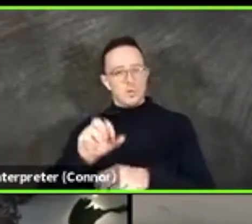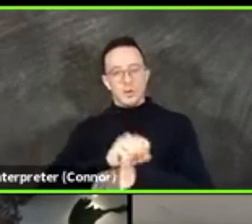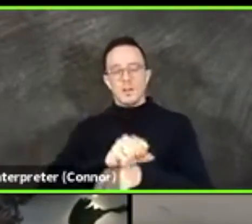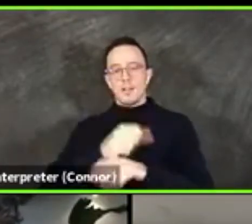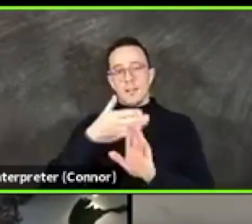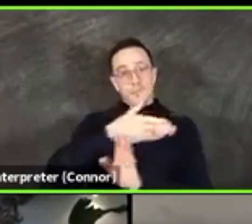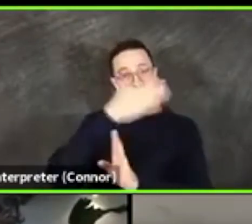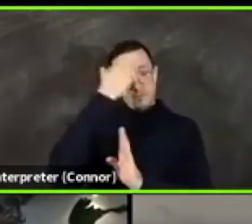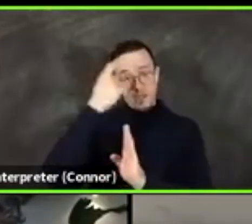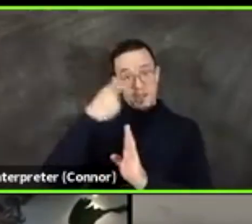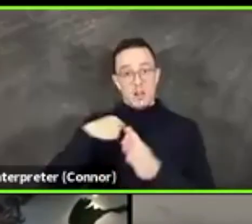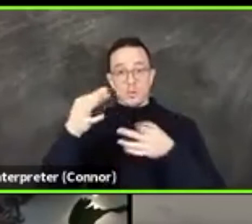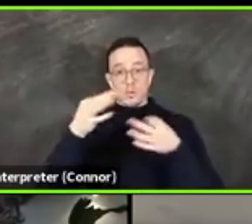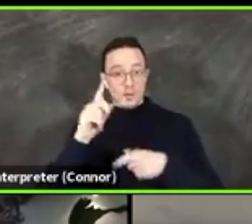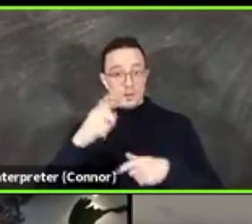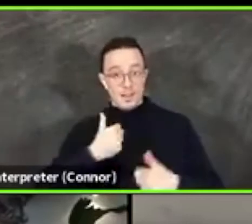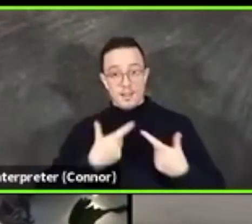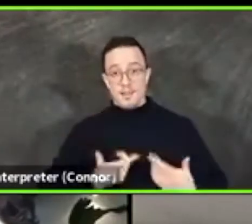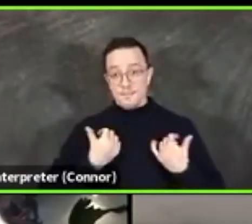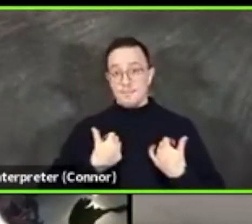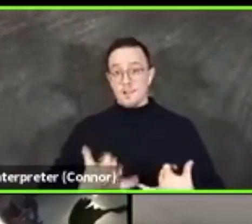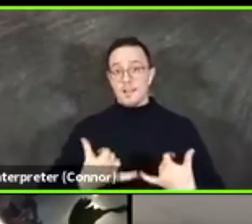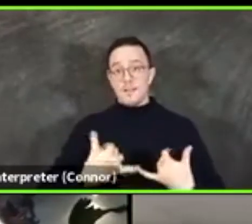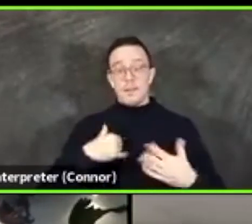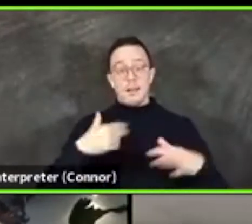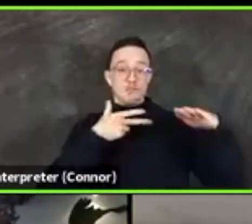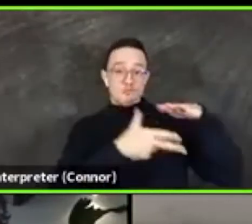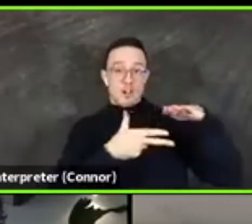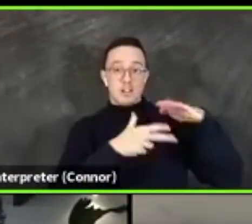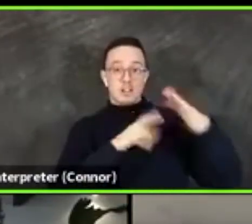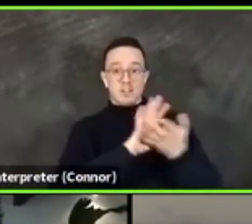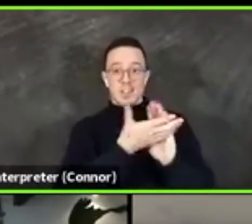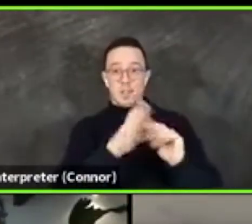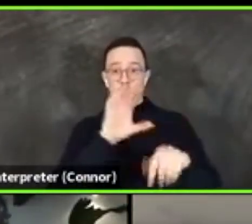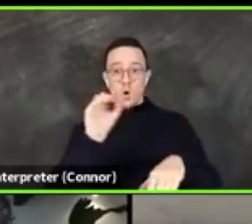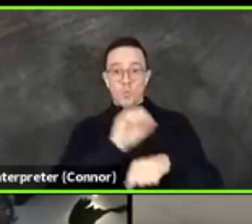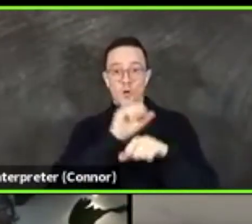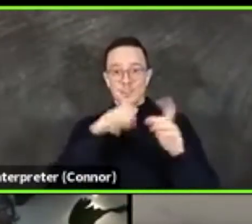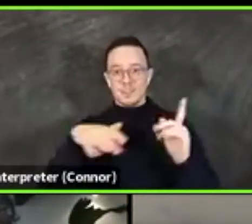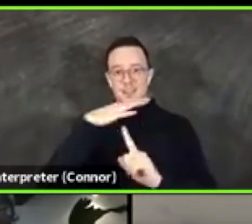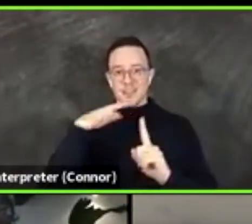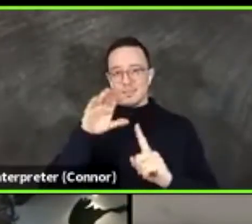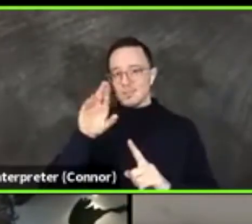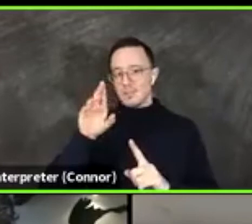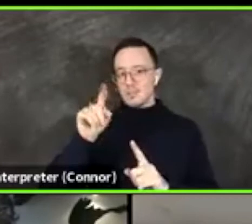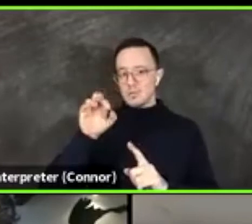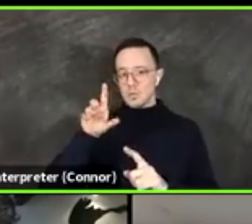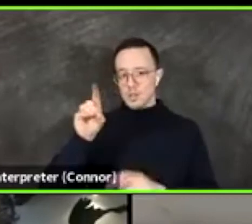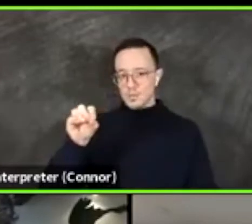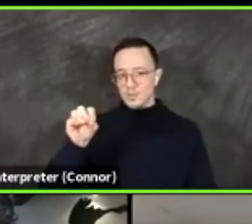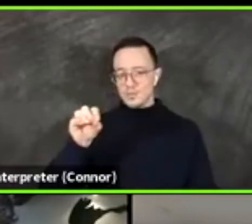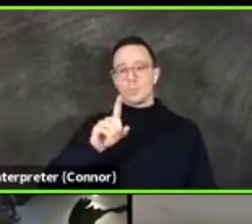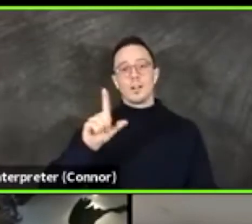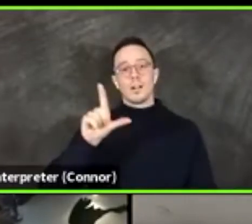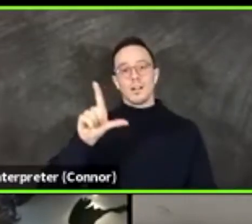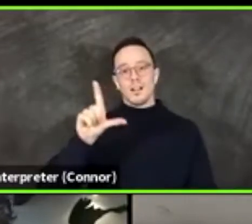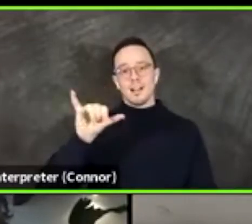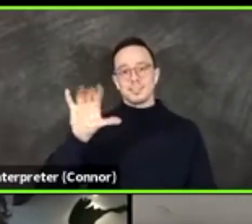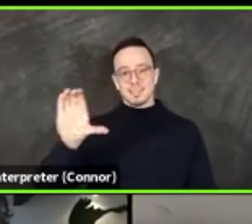IN A GARAGE, TURNED COWORKING SPACE, STUDIO, IN LONG ISLAND CITY, AND BEHIND